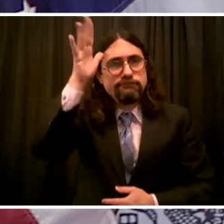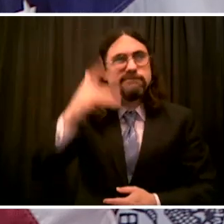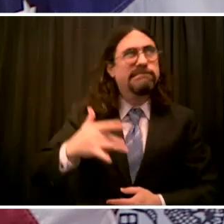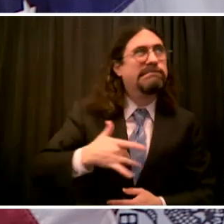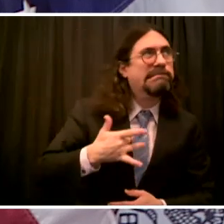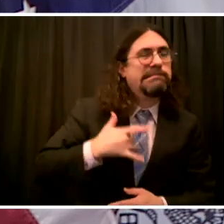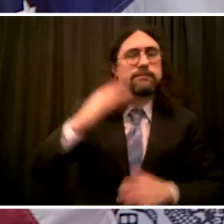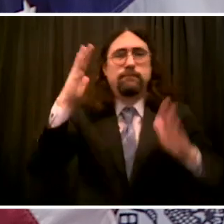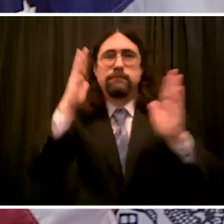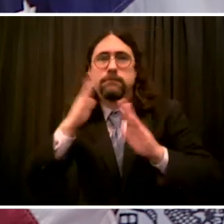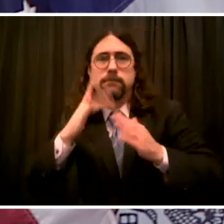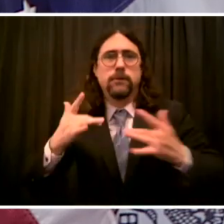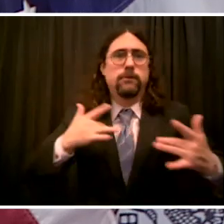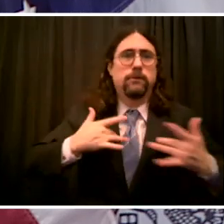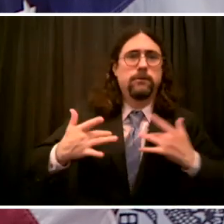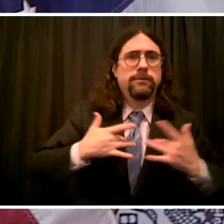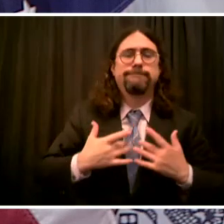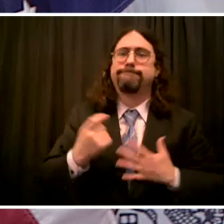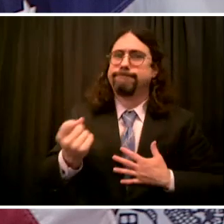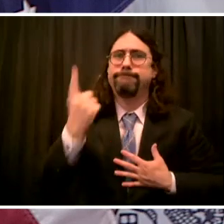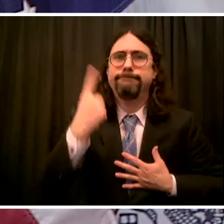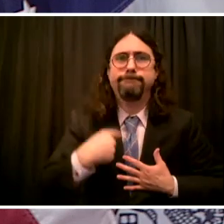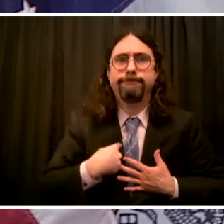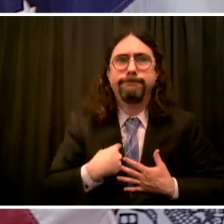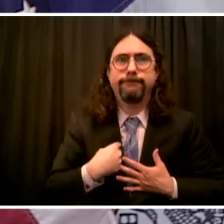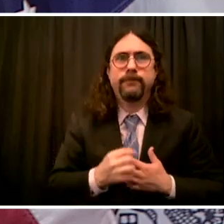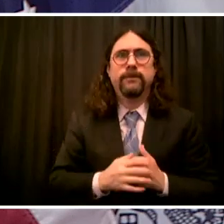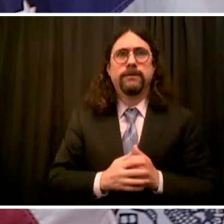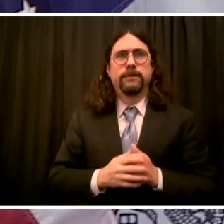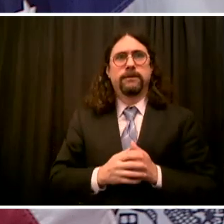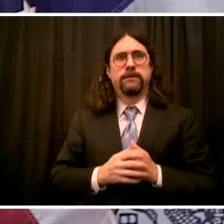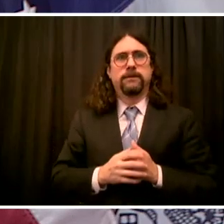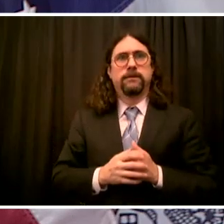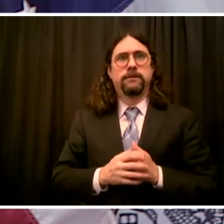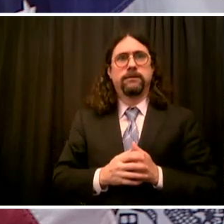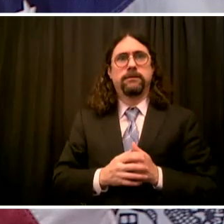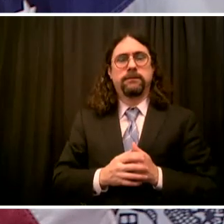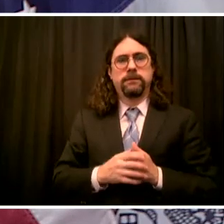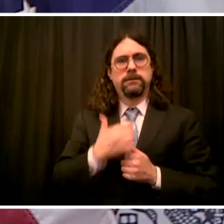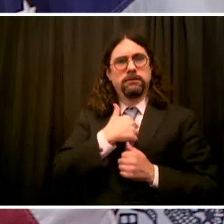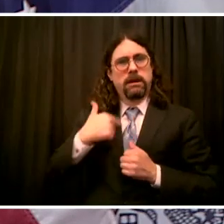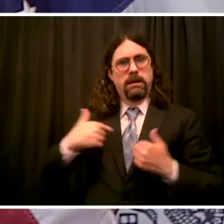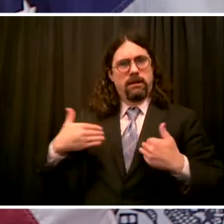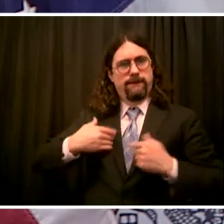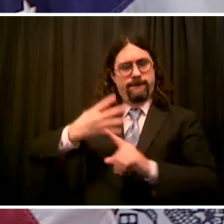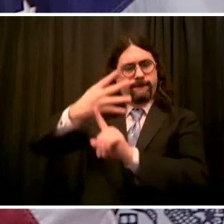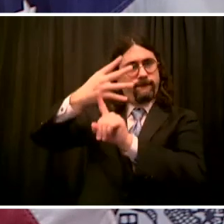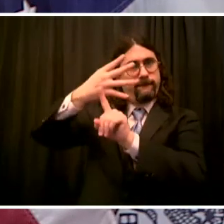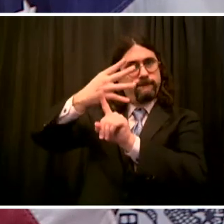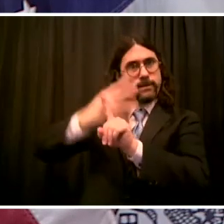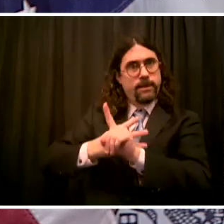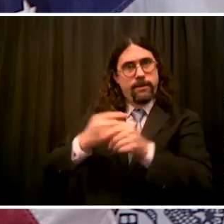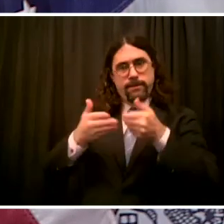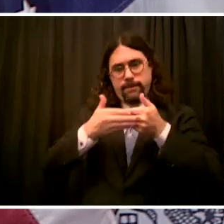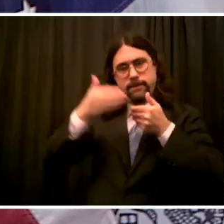PREPARE FOR SCHOOL. NOW, WE ARE MOST OF FOURON MTHS AWAY FROM SCHOOL